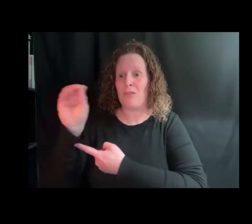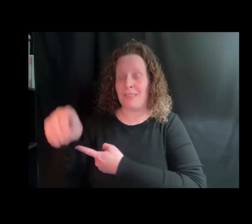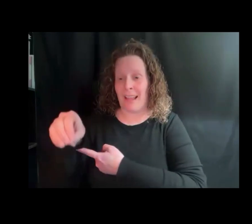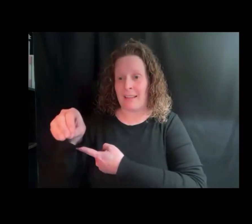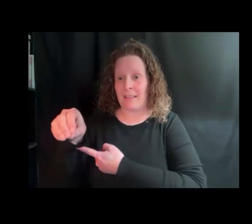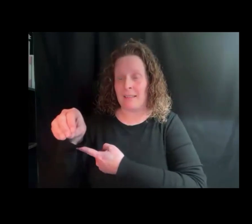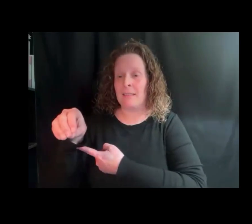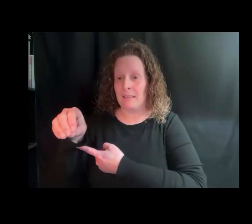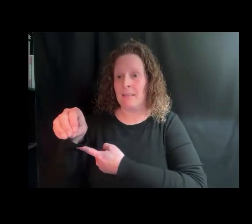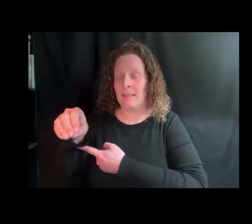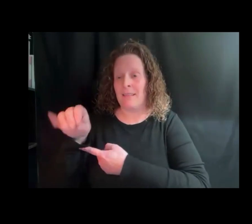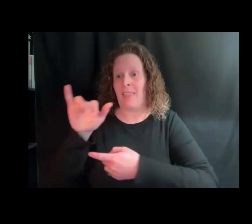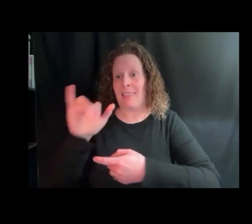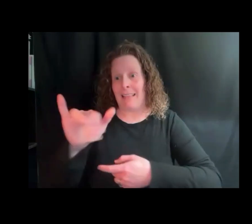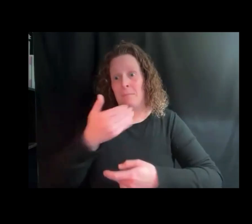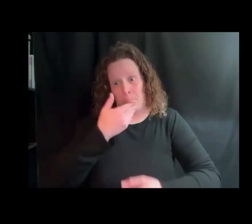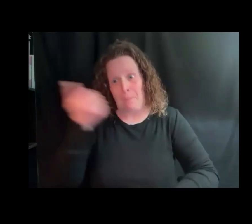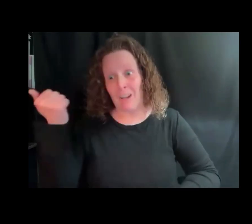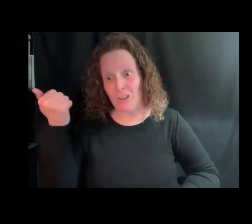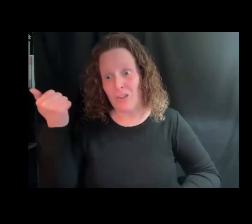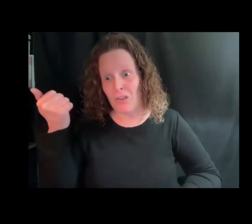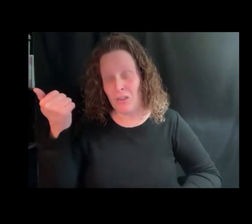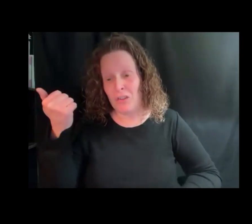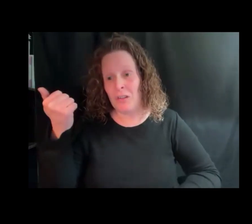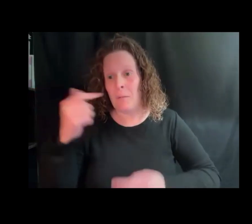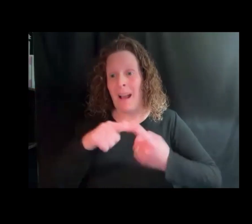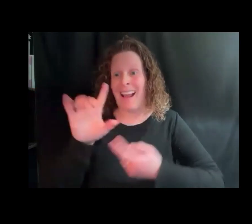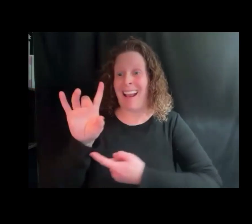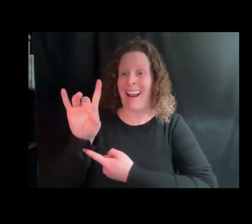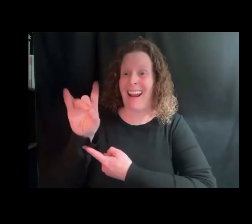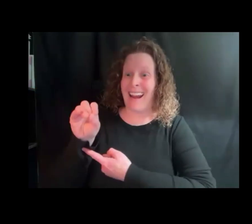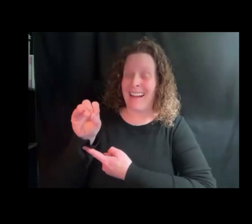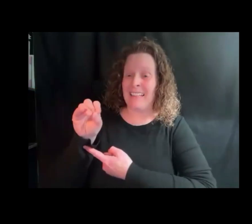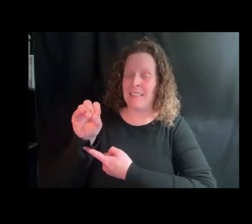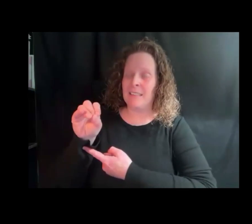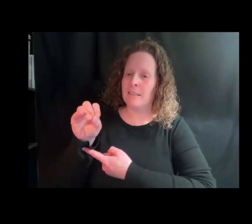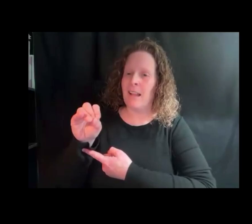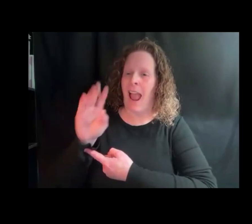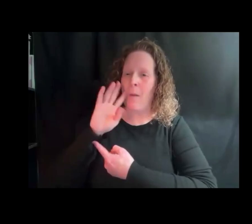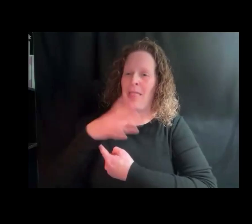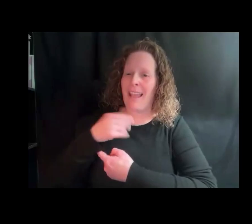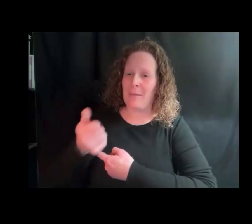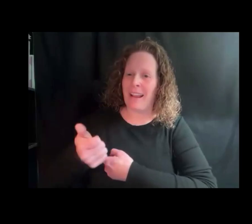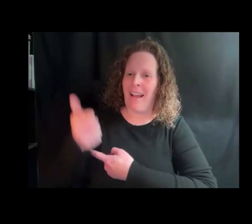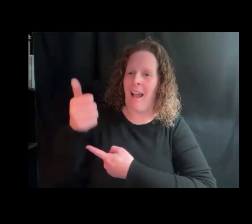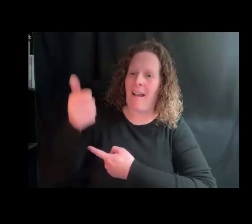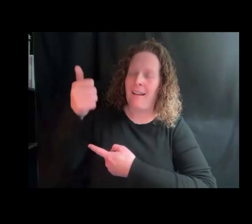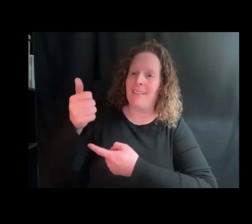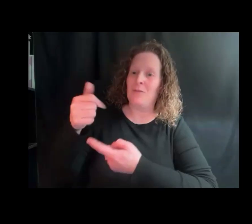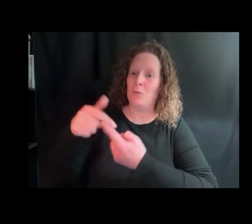4.0 to 5.0 that gives you eighty to one hundred percent. This is not perfect. Eighty